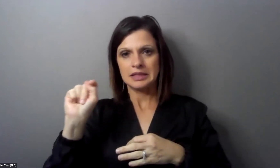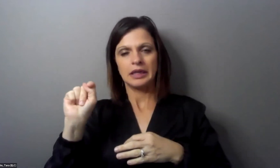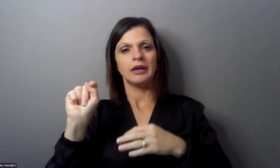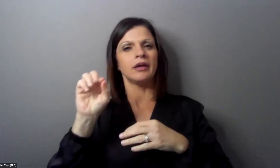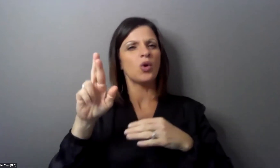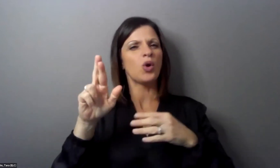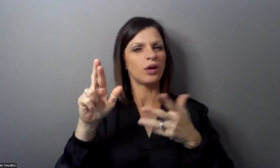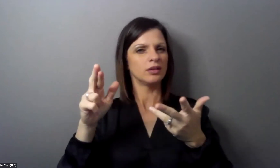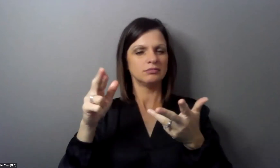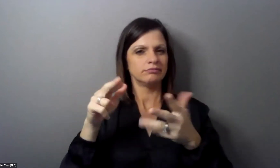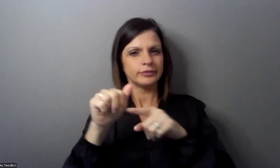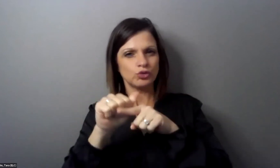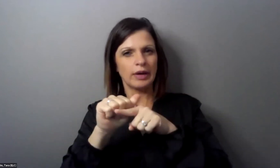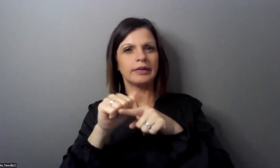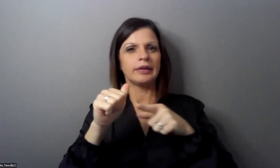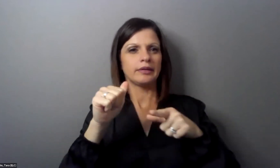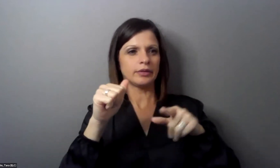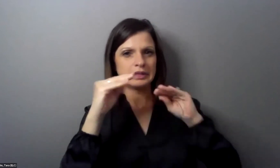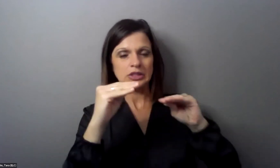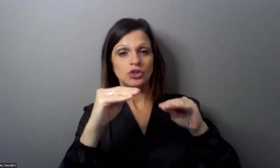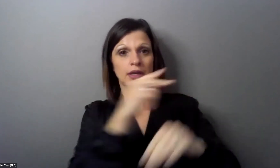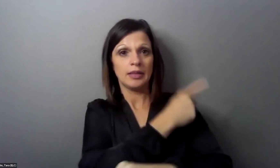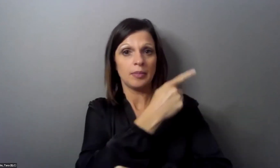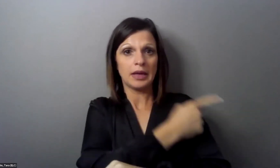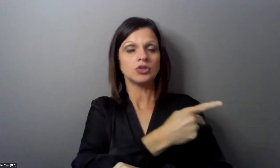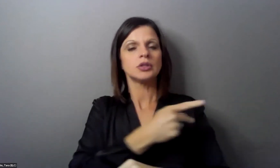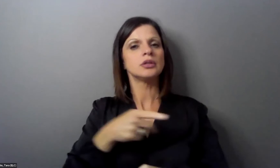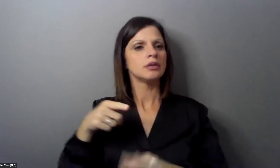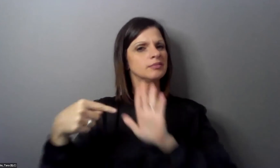or presented as a disease and this would be the treatment for the disease and there is no reason why